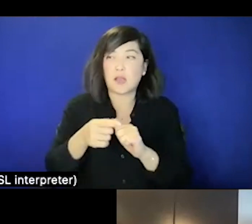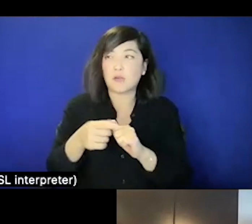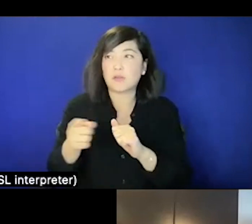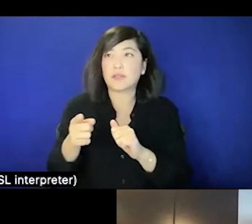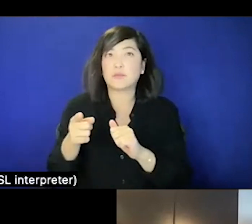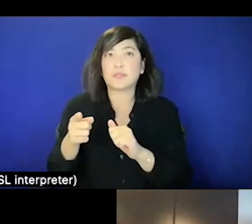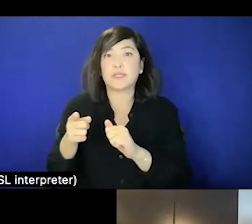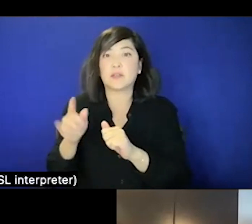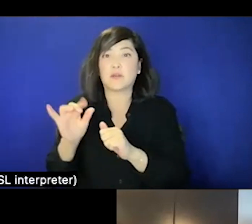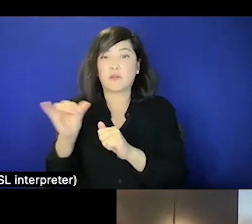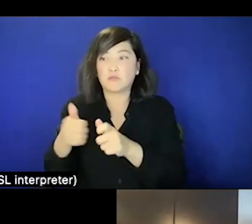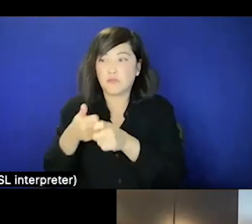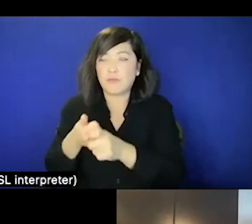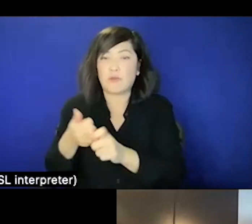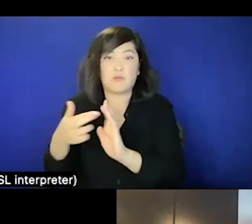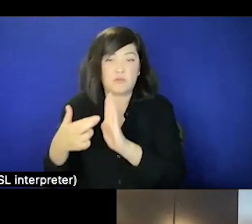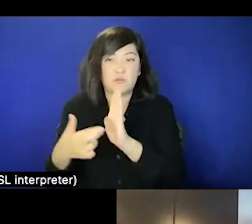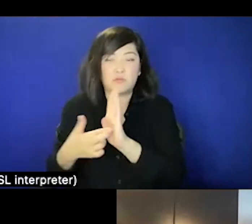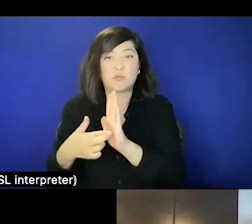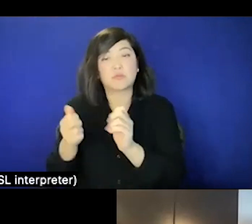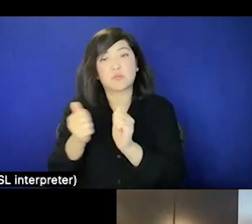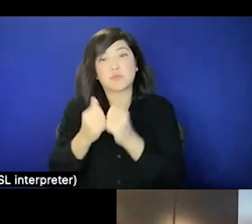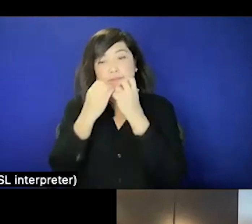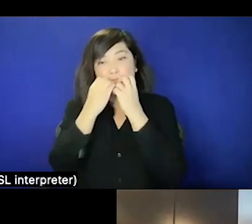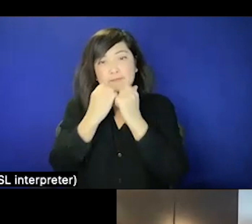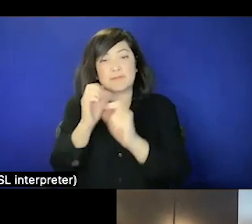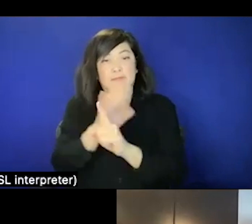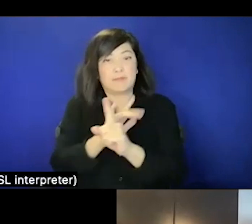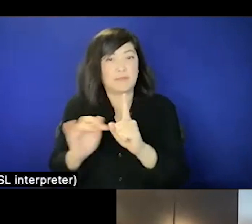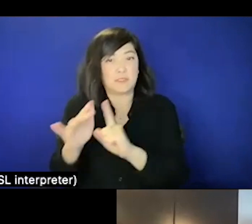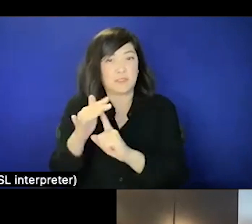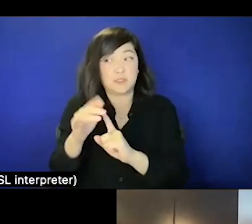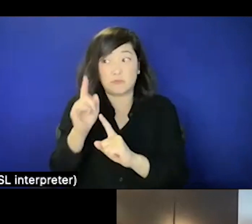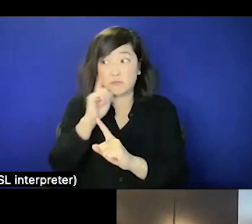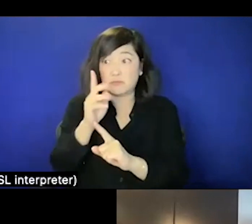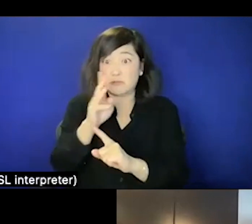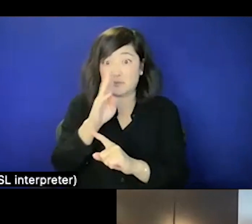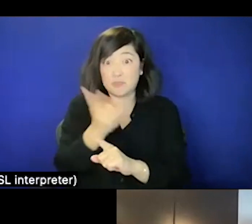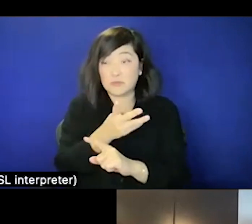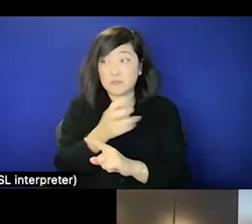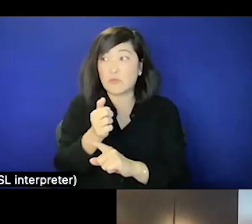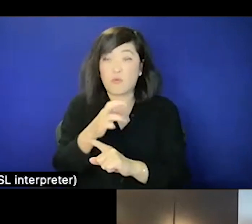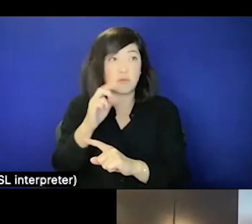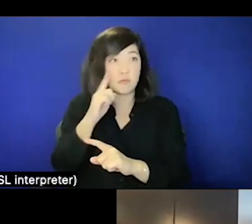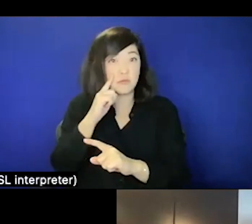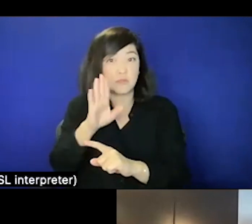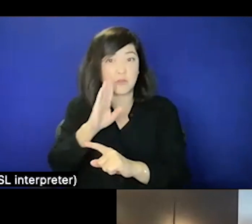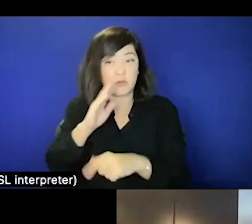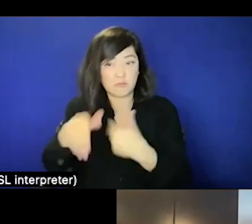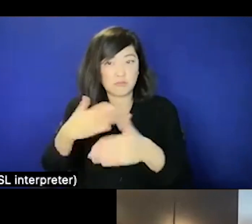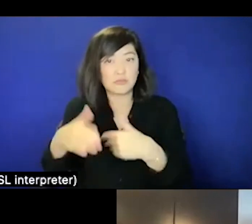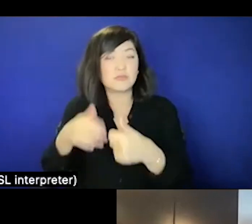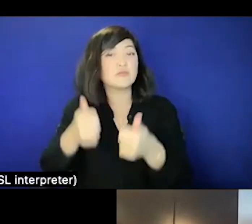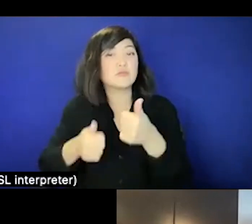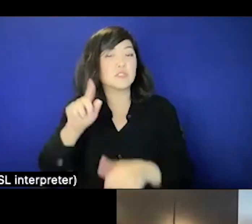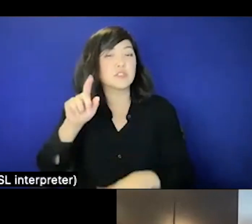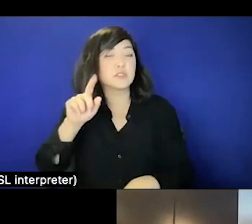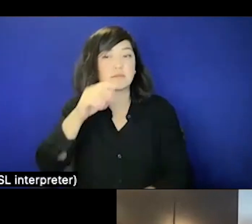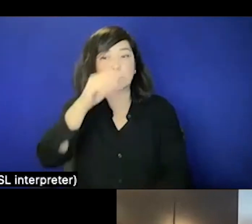publishing industry ignored calls to action? Brian: Well, the first question is, I think